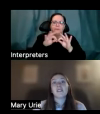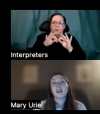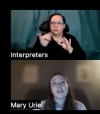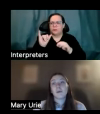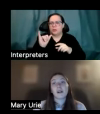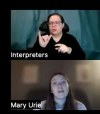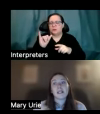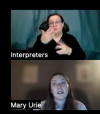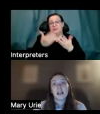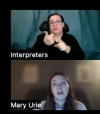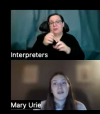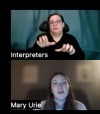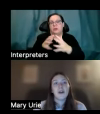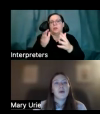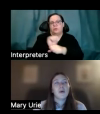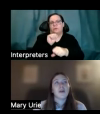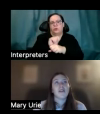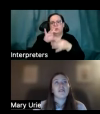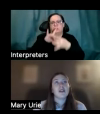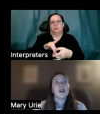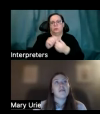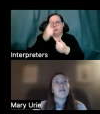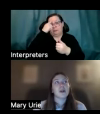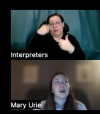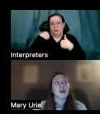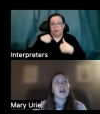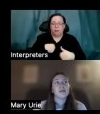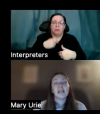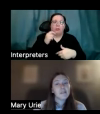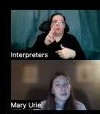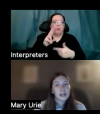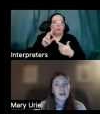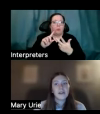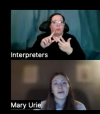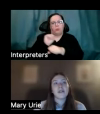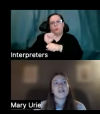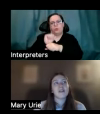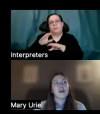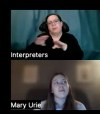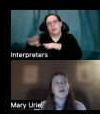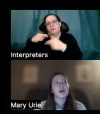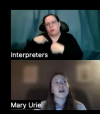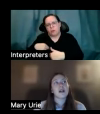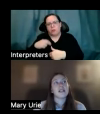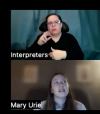done a lot of work on mental health, or they've done a lot of work on behavioral health, or they've done a lot of work on